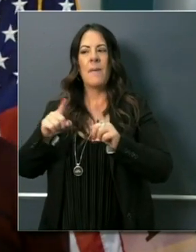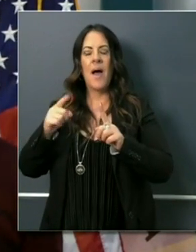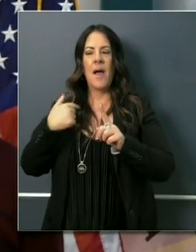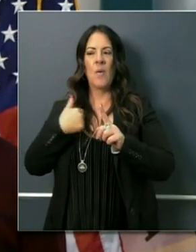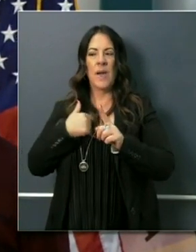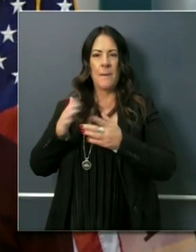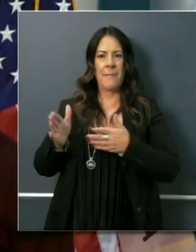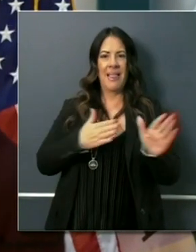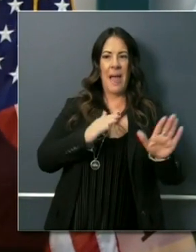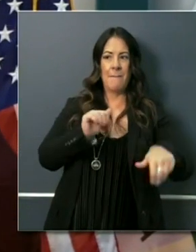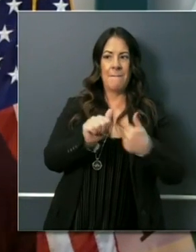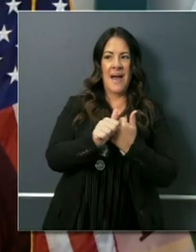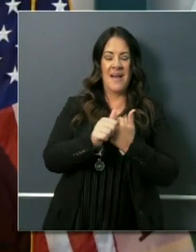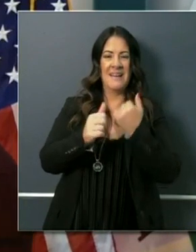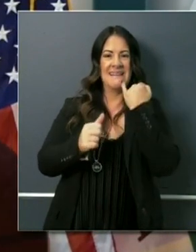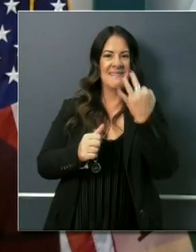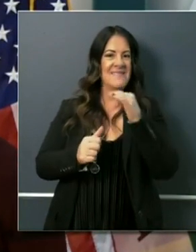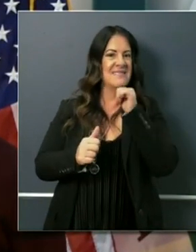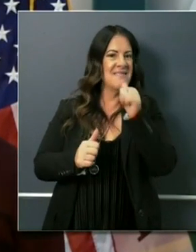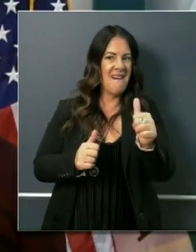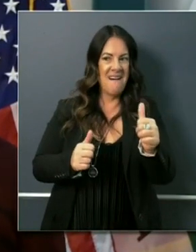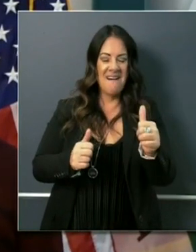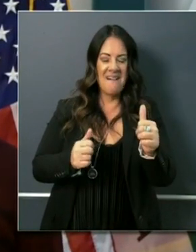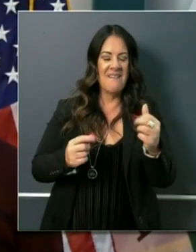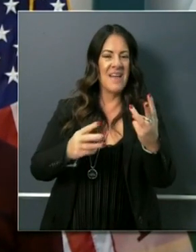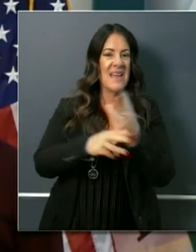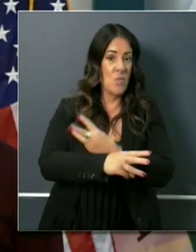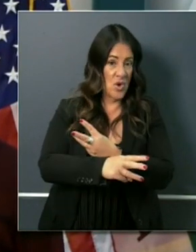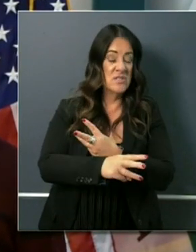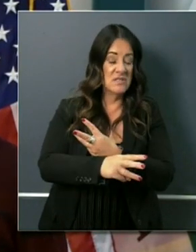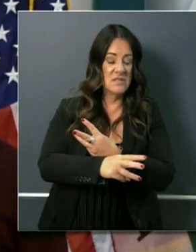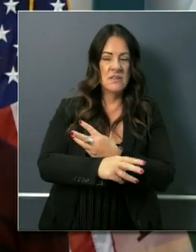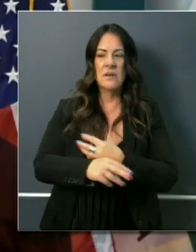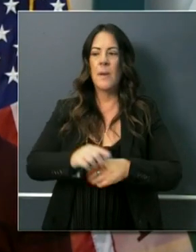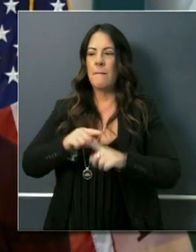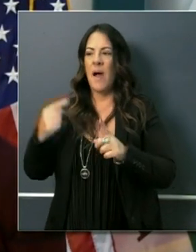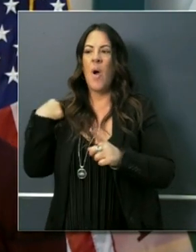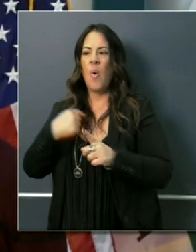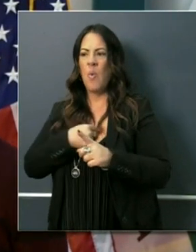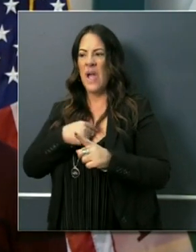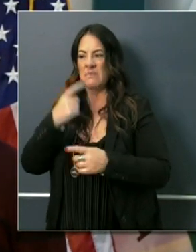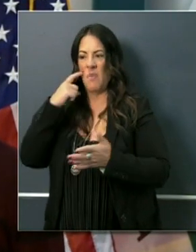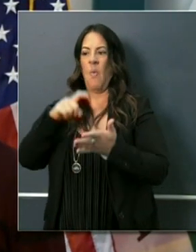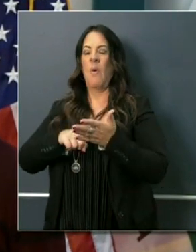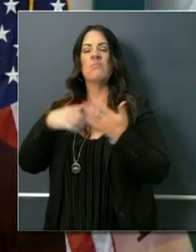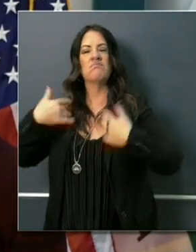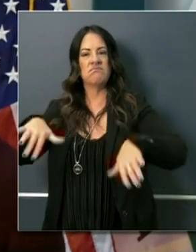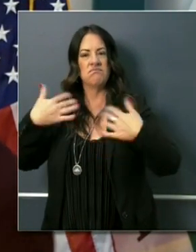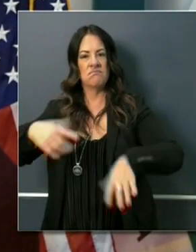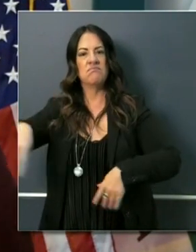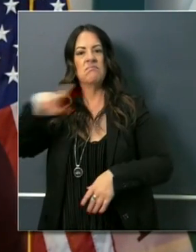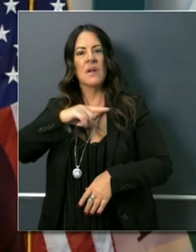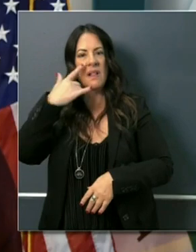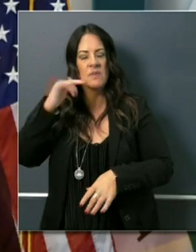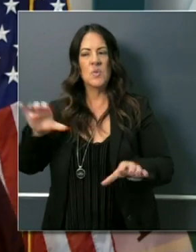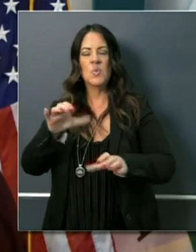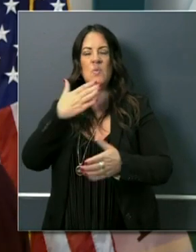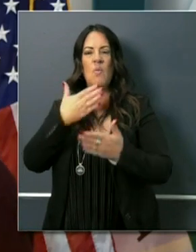TO THE BOTTOM PART OF THE MODEL. THAT IS SORT OF THE BETTER CASE SCENARIO, WHAT WE ALWAYS HOPE FOR. BUT WE OF COURSE PLAN FOR